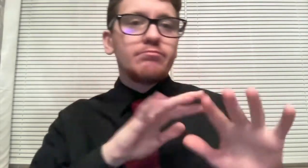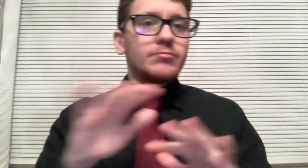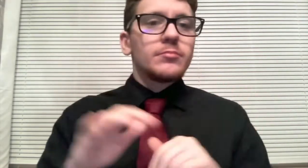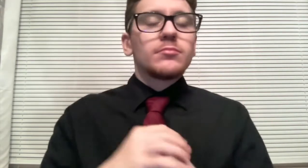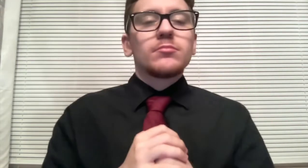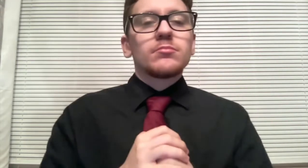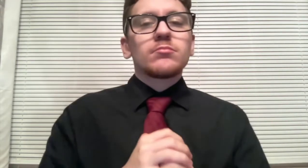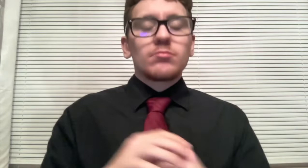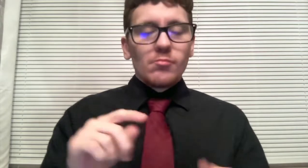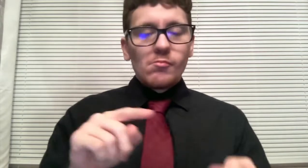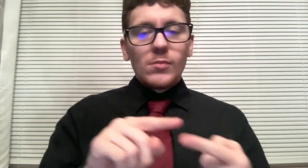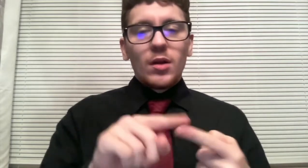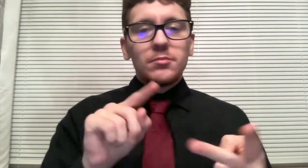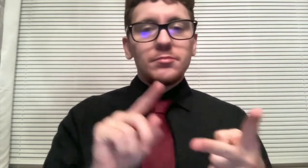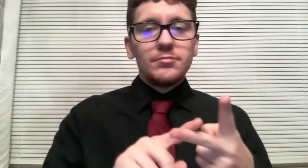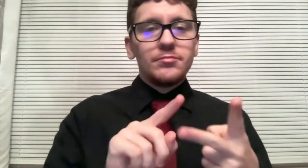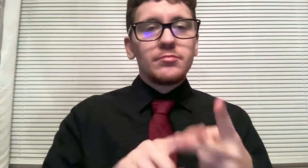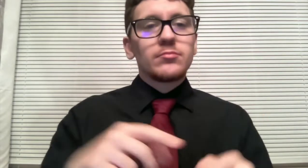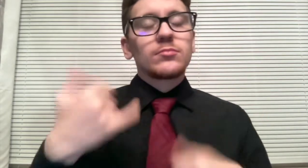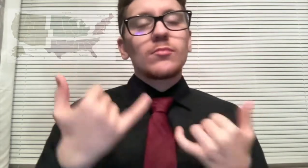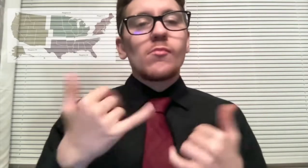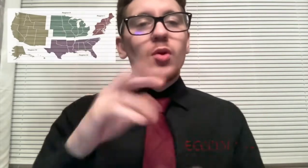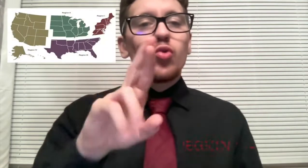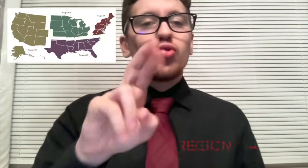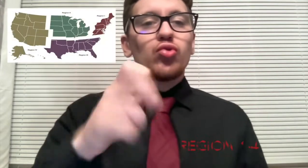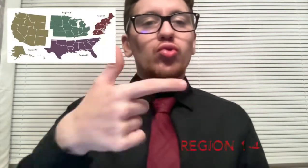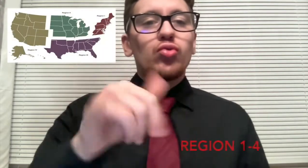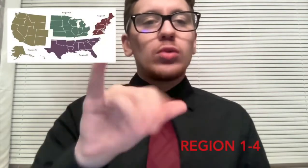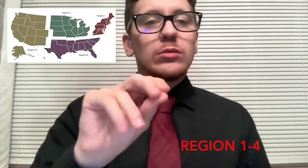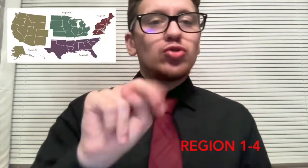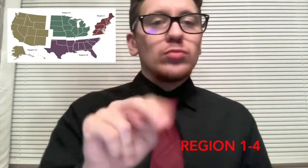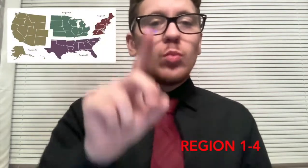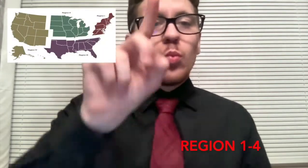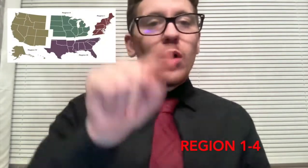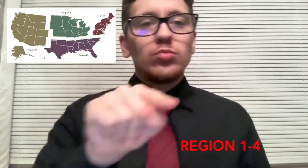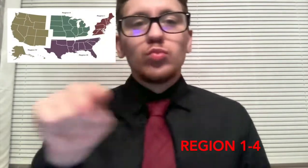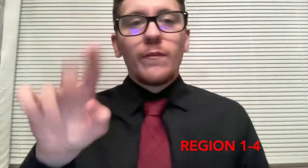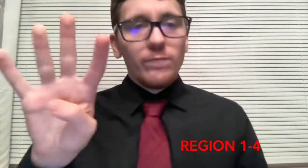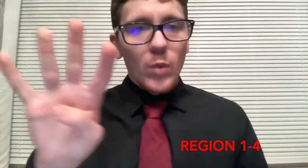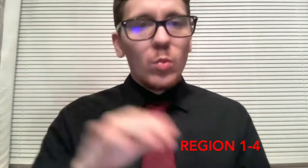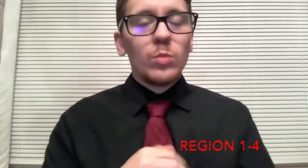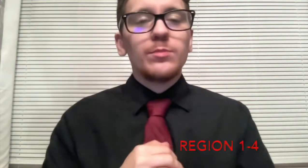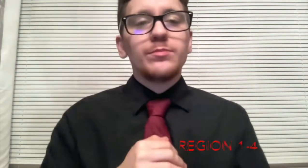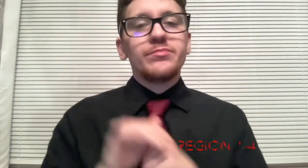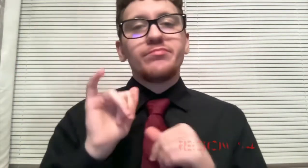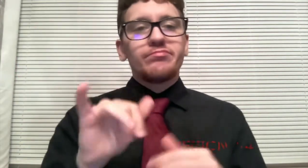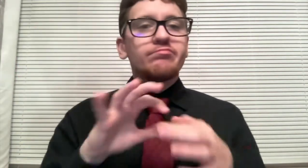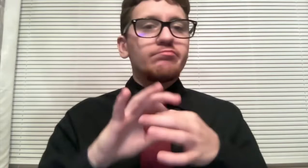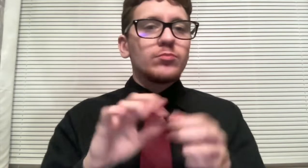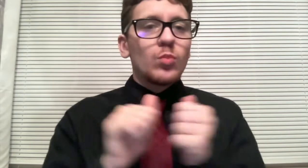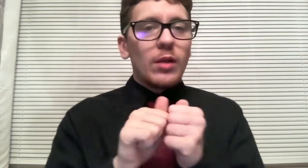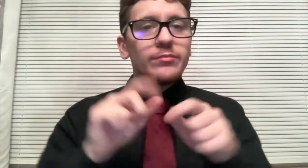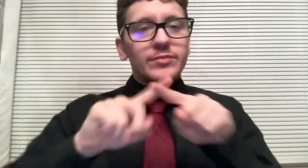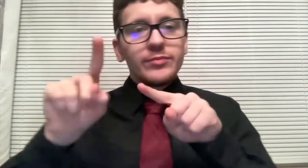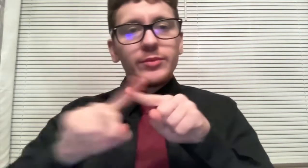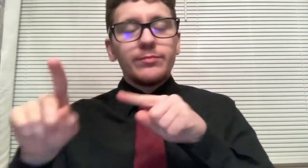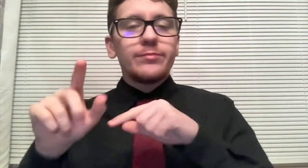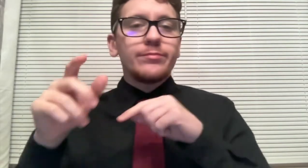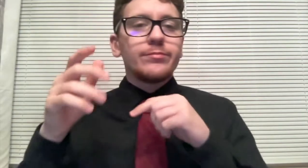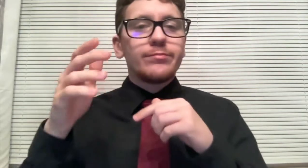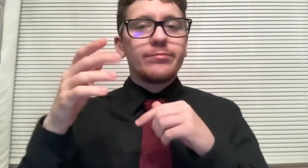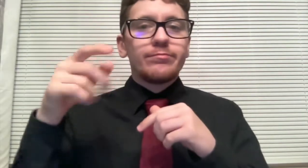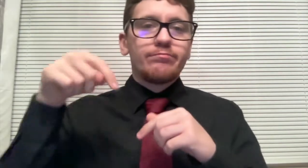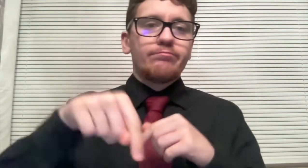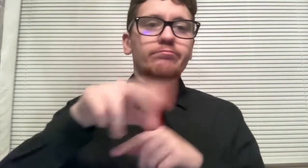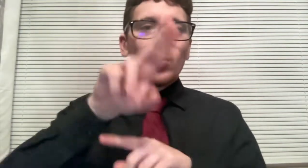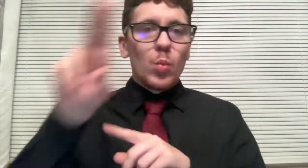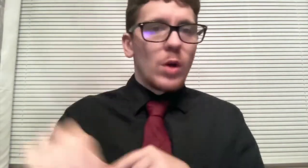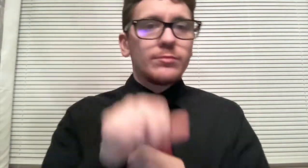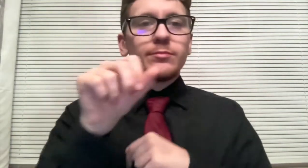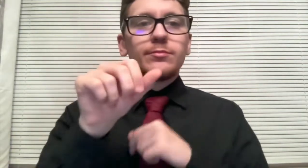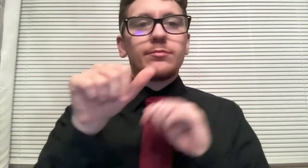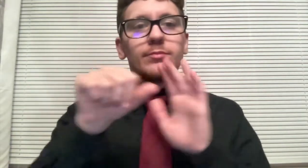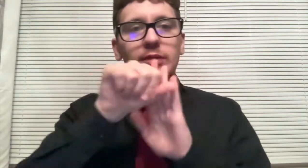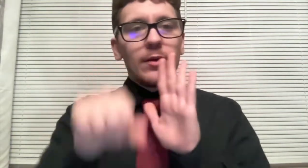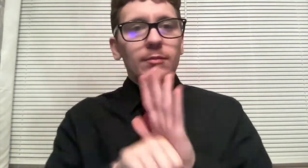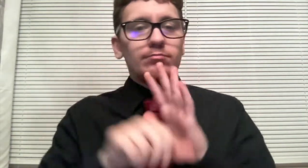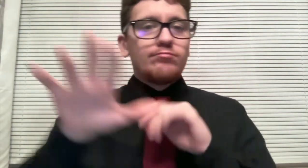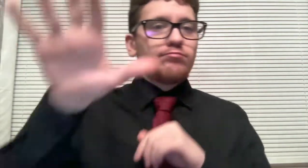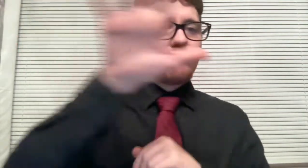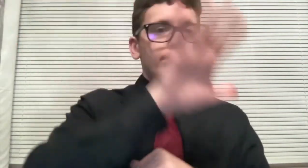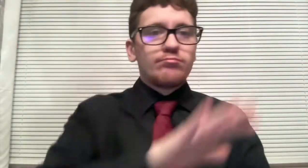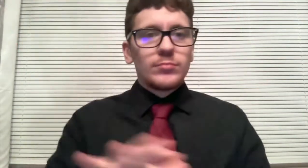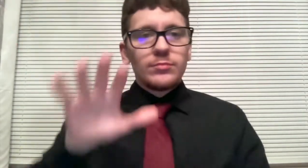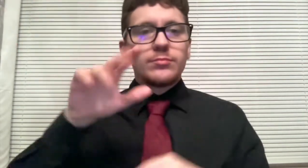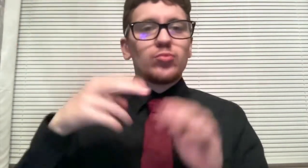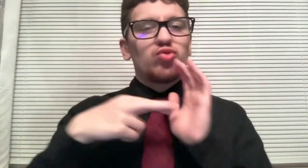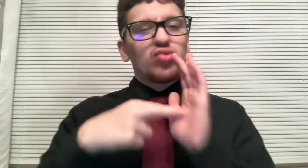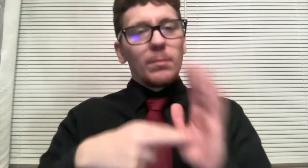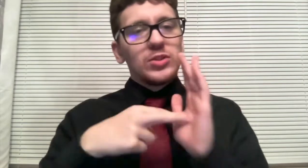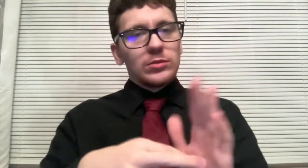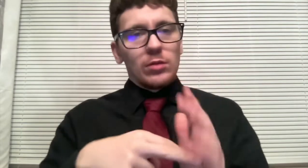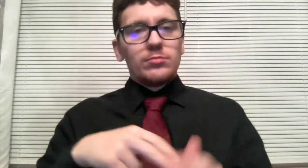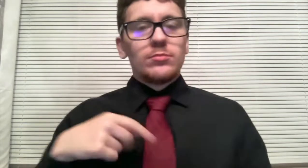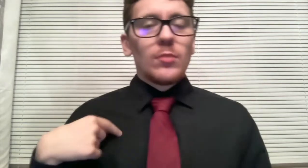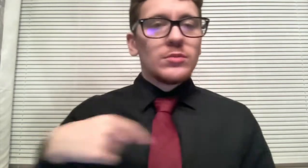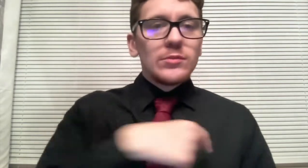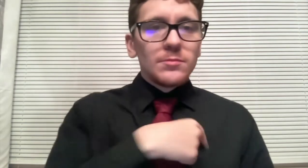Secondly, we are recruiting regional representatives to represent 1 to 4 regions across the USA to represent our deaf youth.